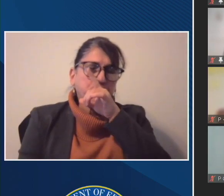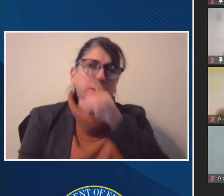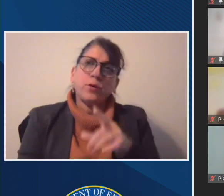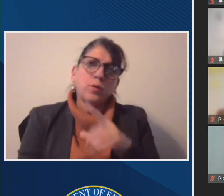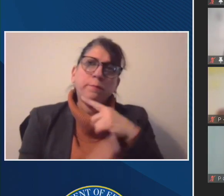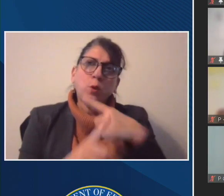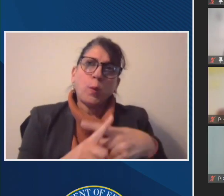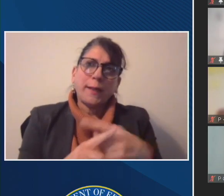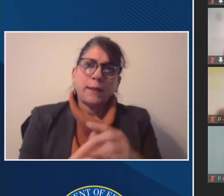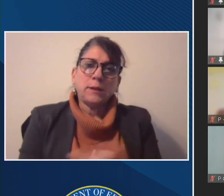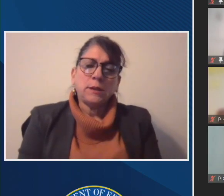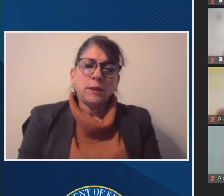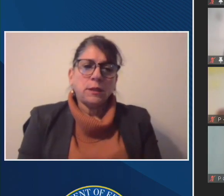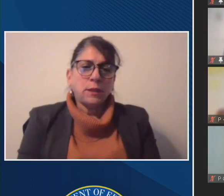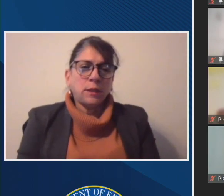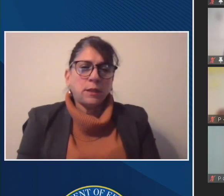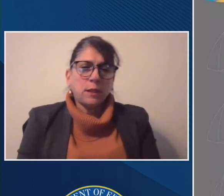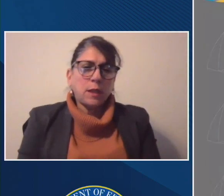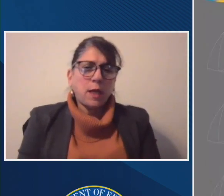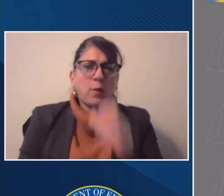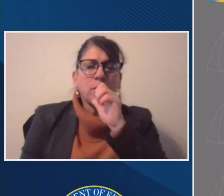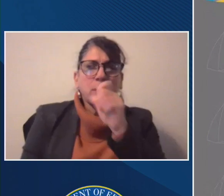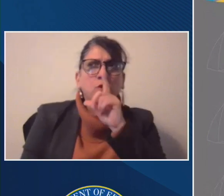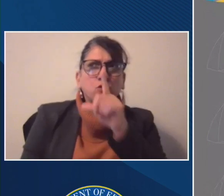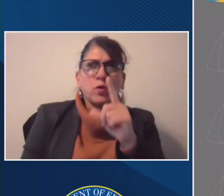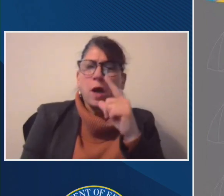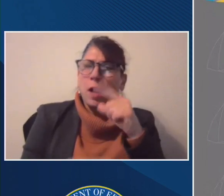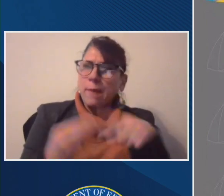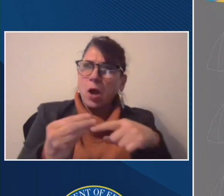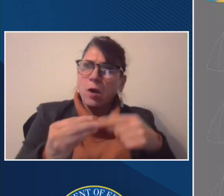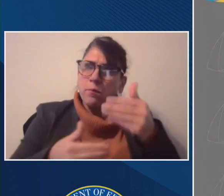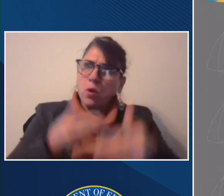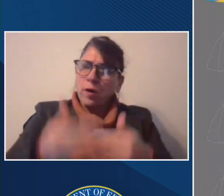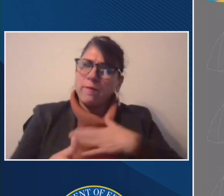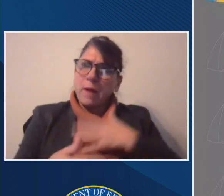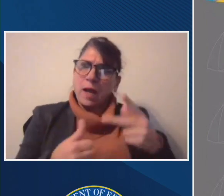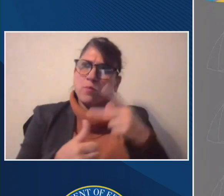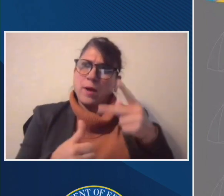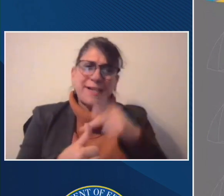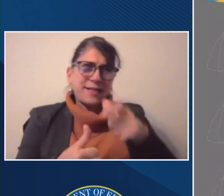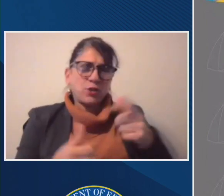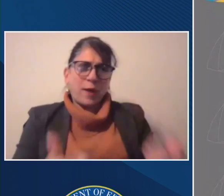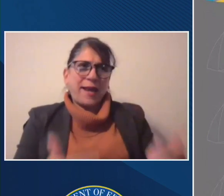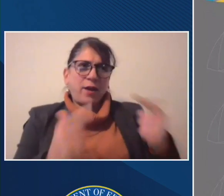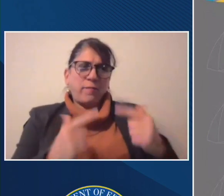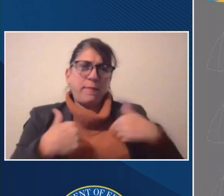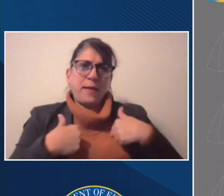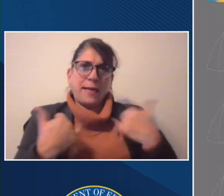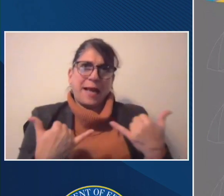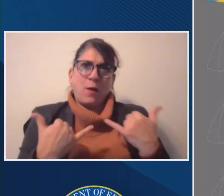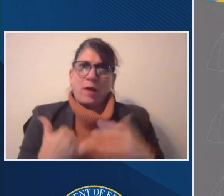Thanks. I wasn't sure about protocol whether my primary needs to hand it over to me now, but I raised my hand to answer